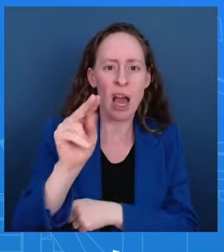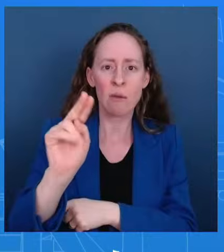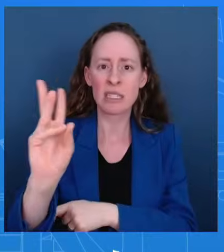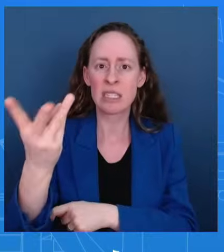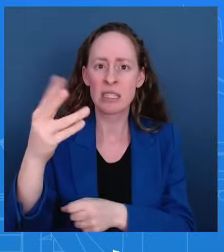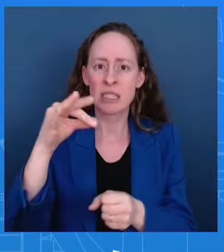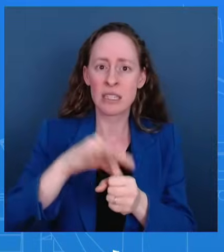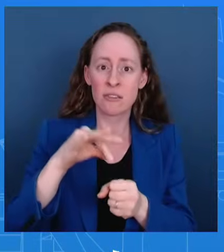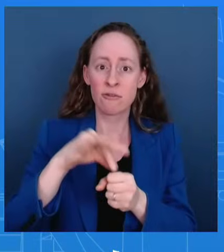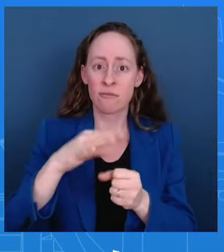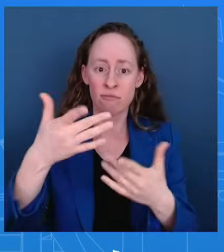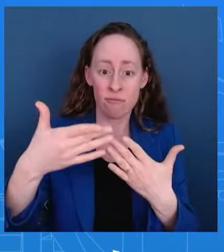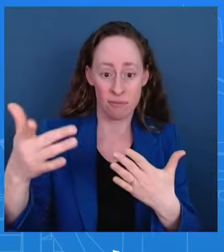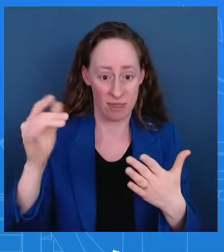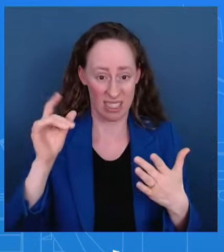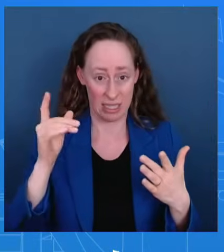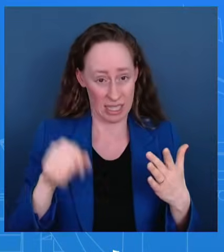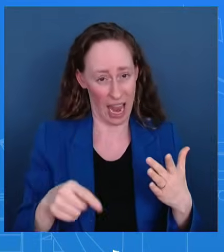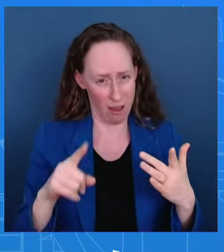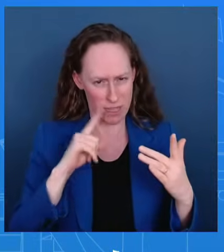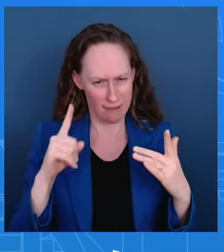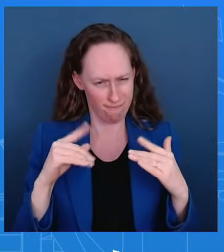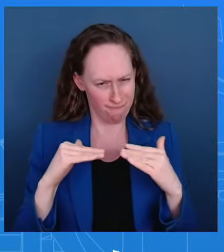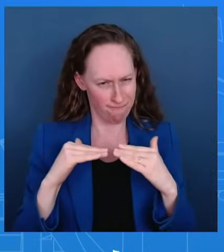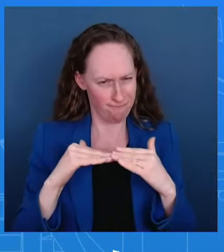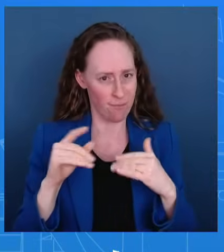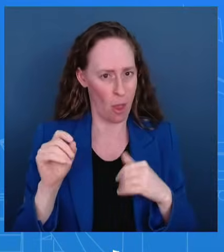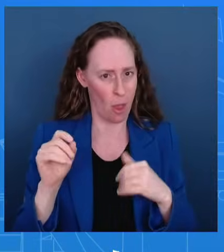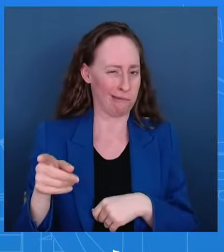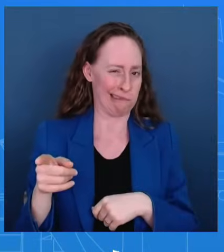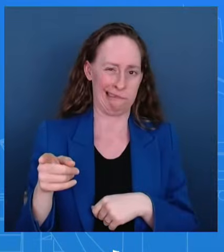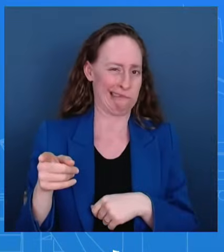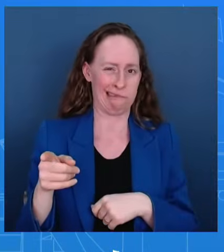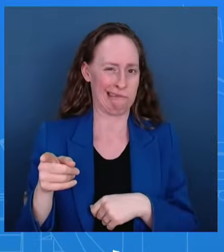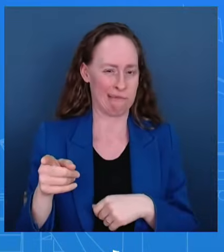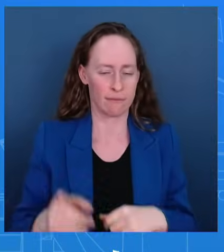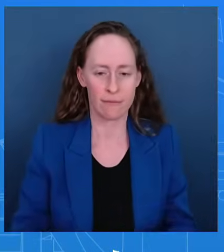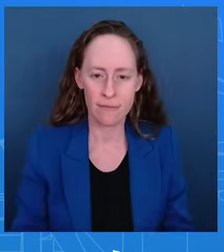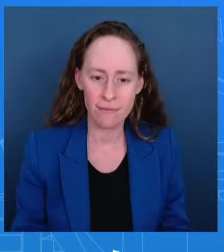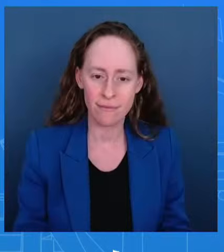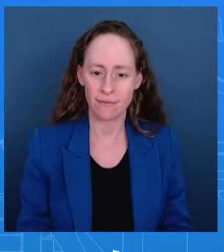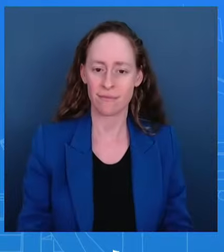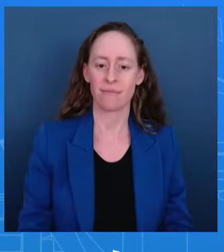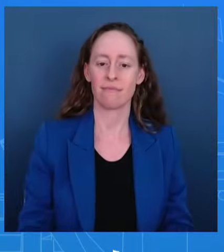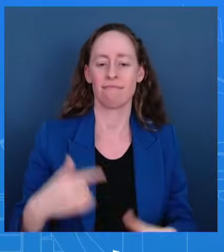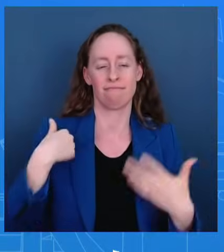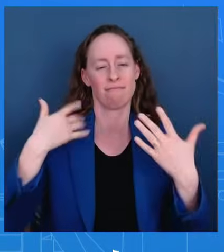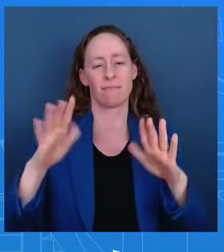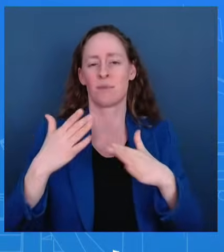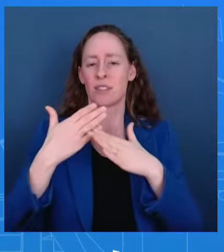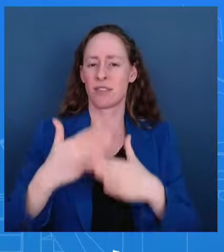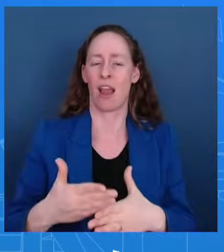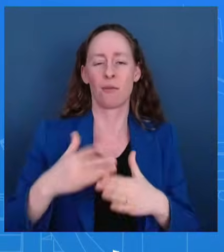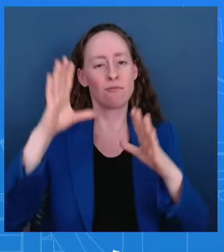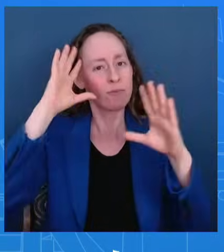And it -- basically, what I laid out is how he feels: That the American Flag is sacred, and we should be respecting that flag.